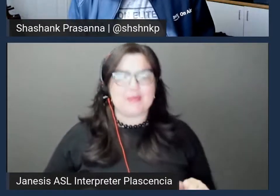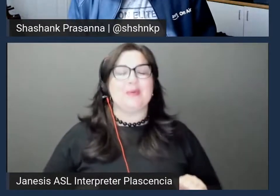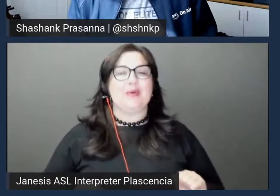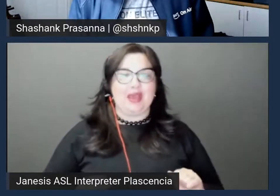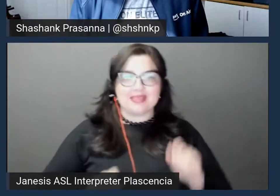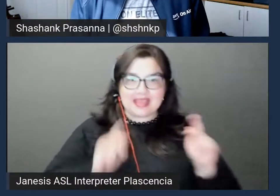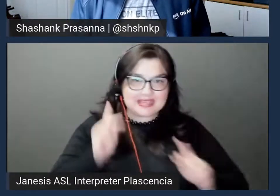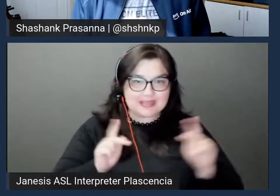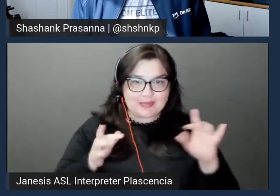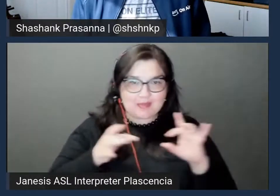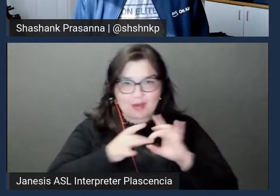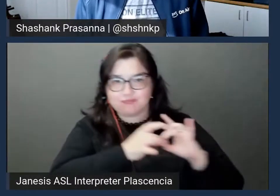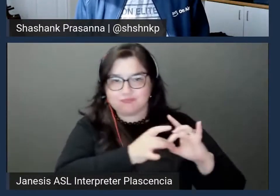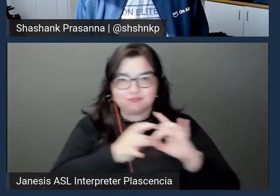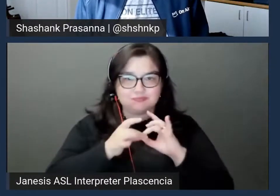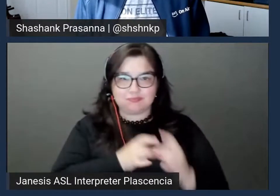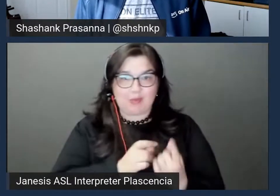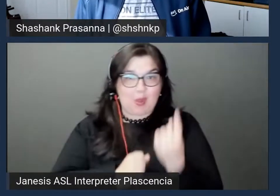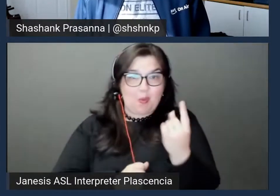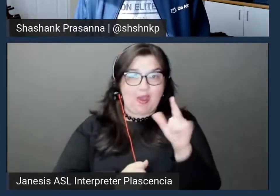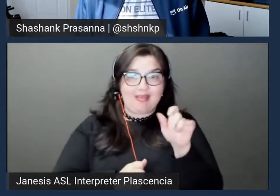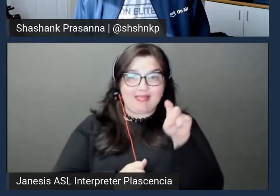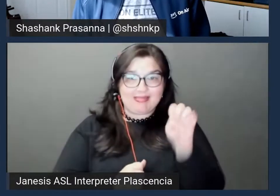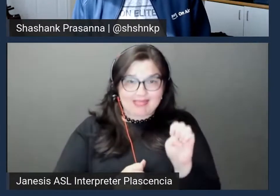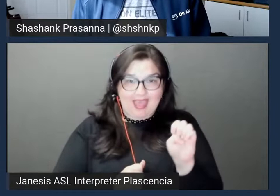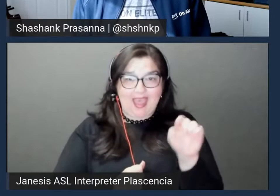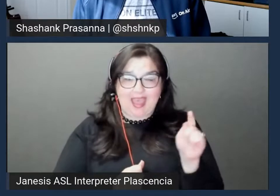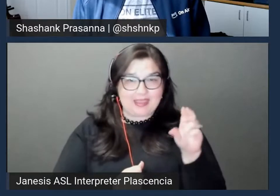on a single livestream. Exactly. Just blows my mind every single time.